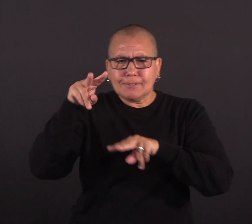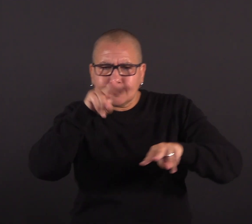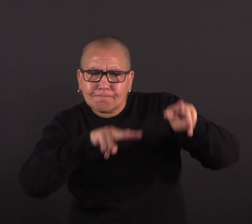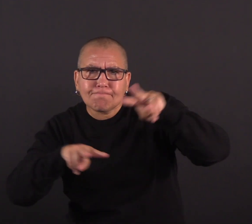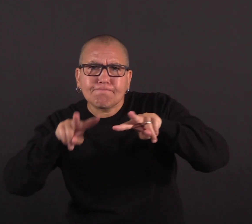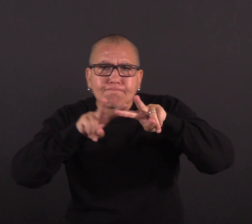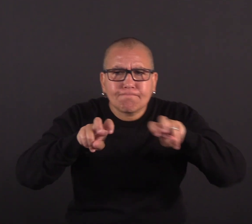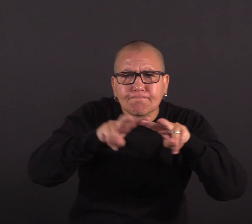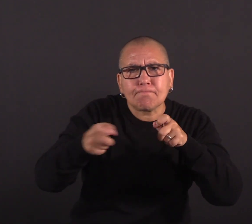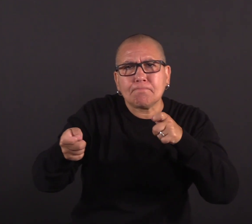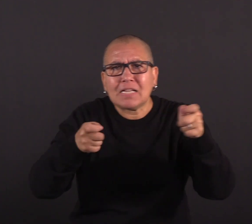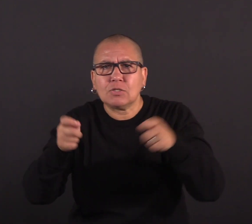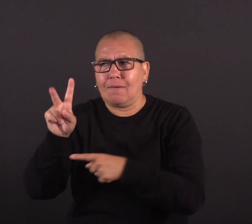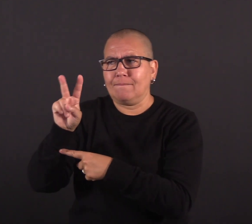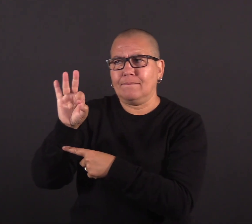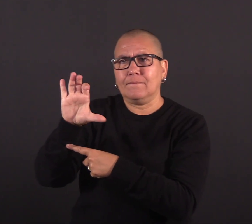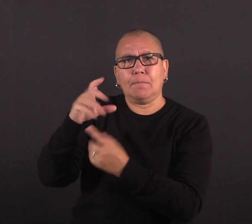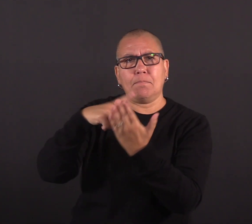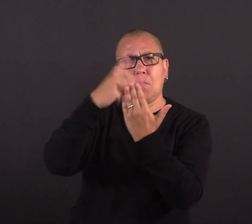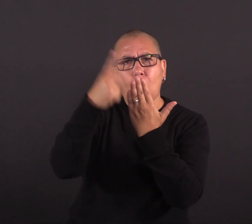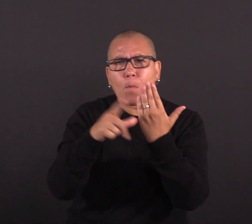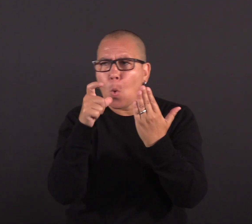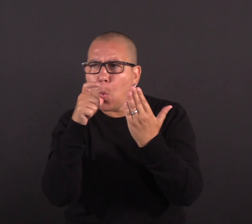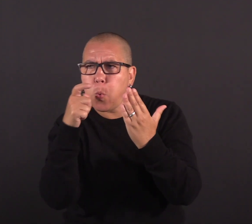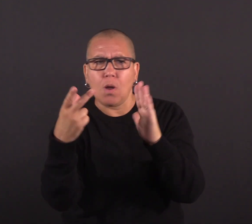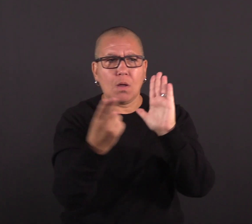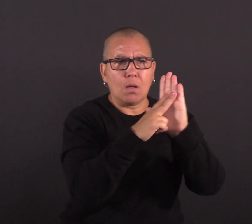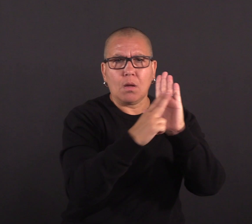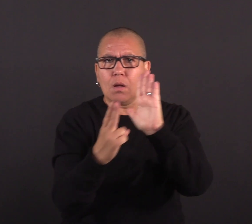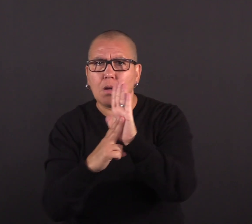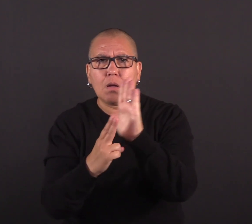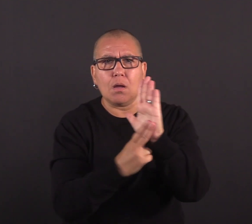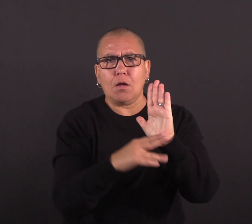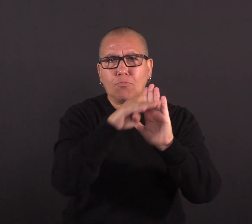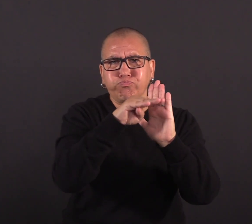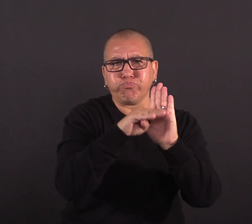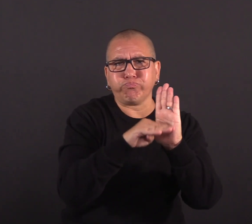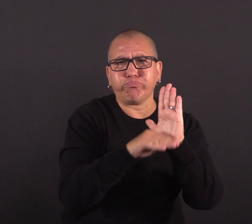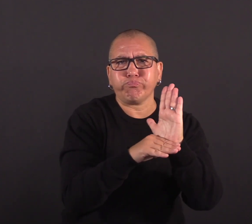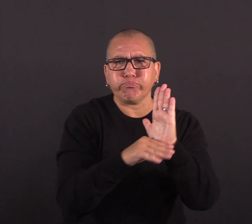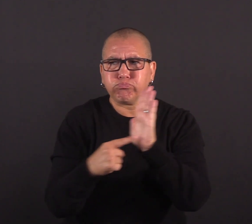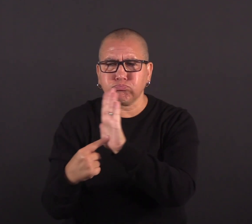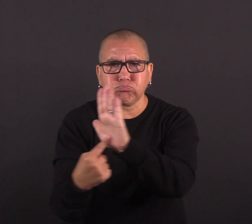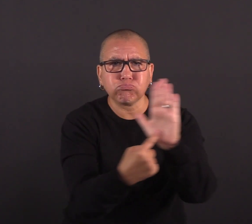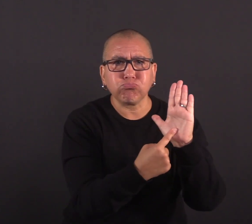is responsible for managing the VFC Program where you reside. Each State or Territory has a VFC Program Coordinator that is responsible for enrolling providers and monitoring the provider’